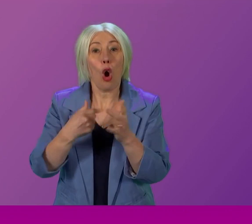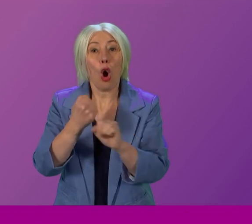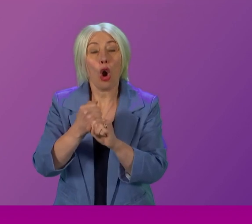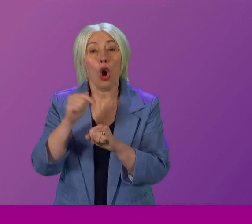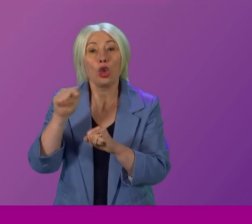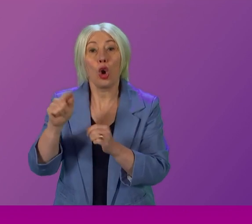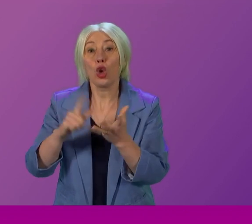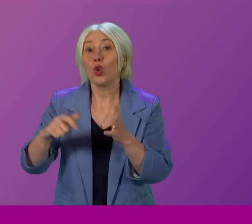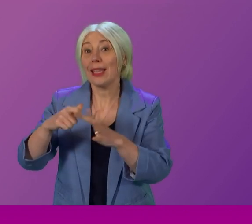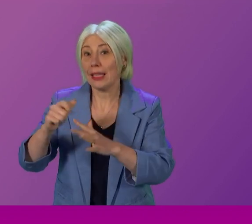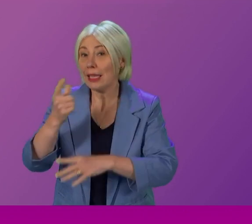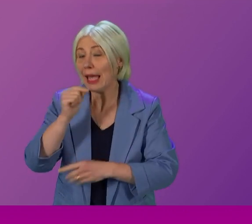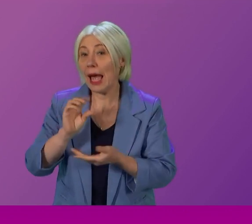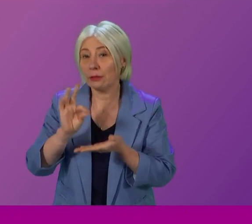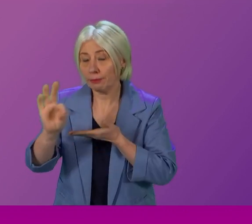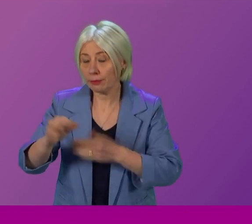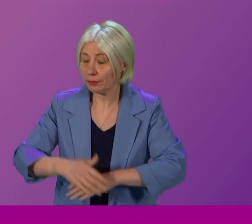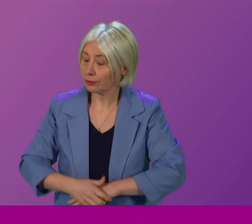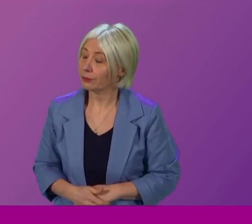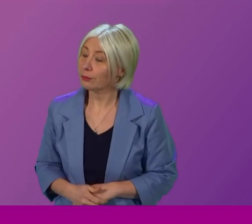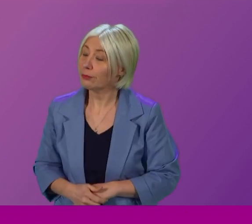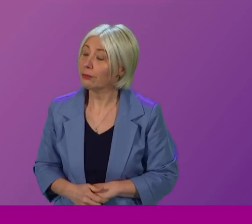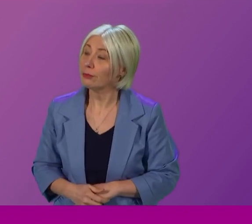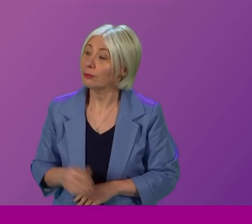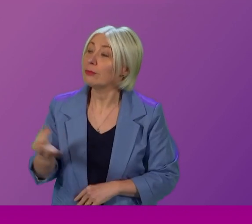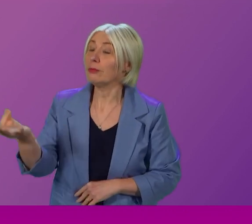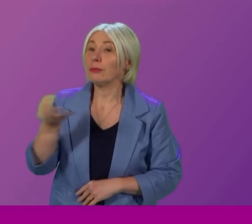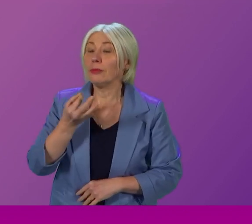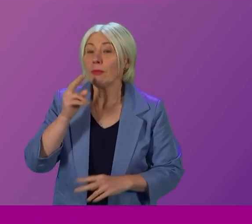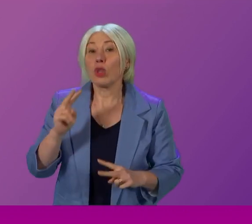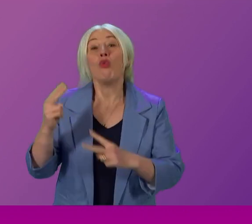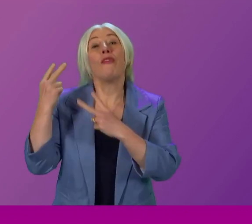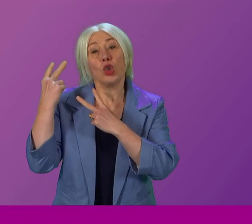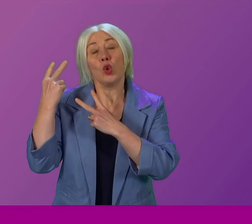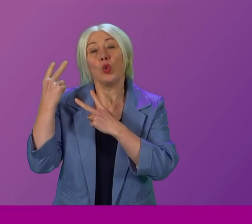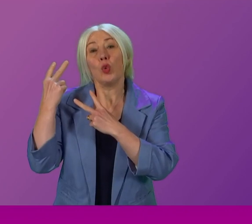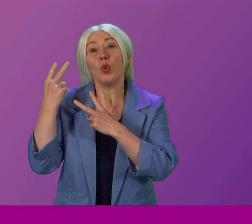I turn to the question. On the review that Douglas Ross referred to,